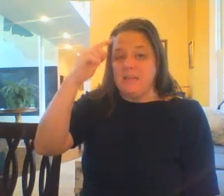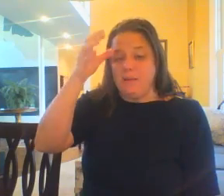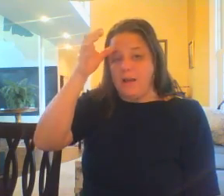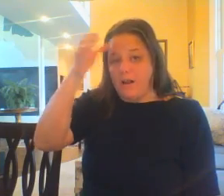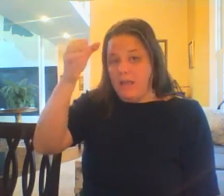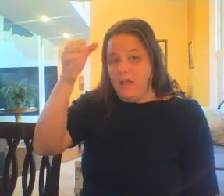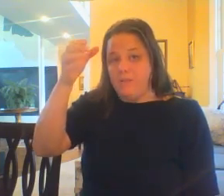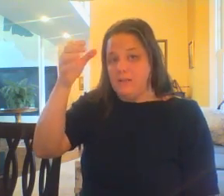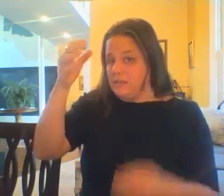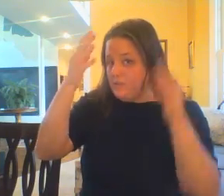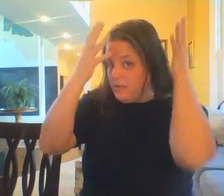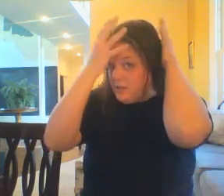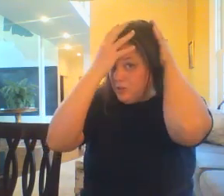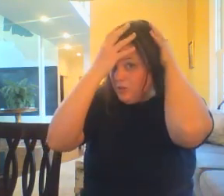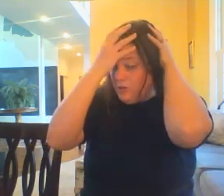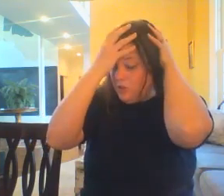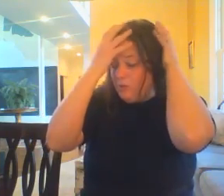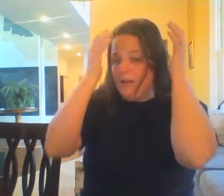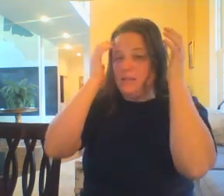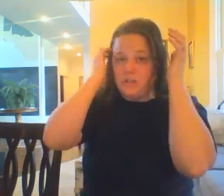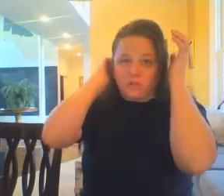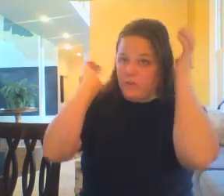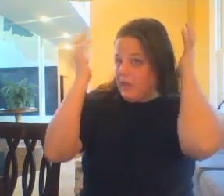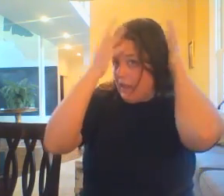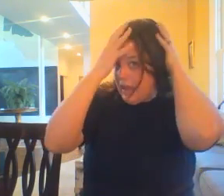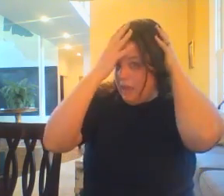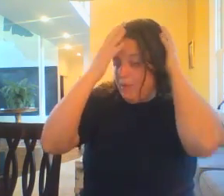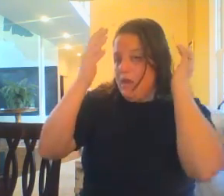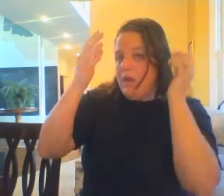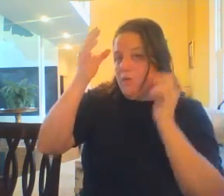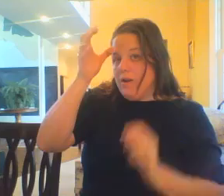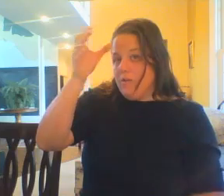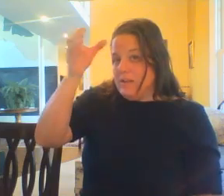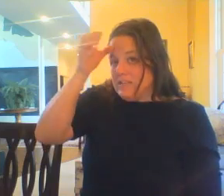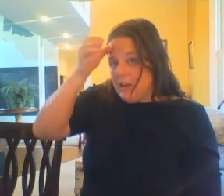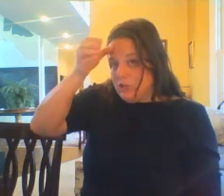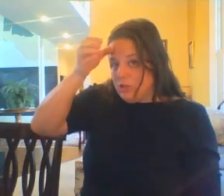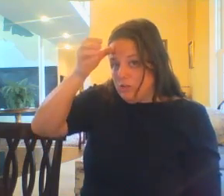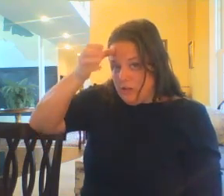by our head because this means here here's your brains here's your thinking